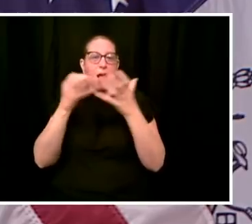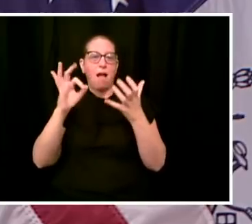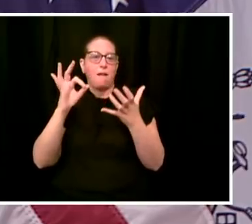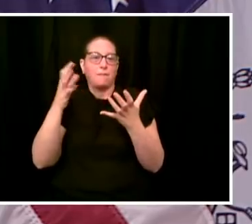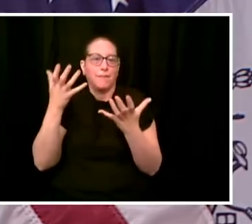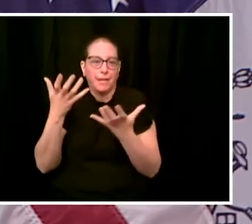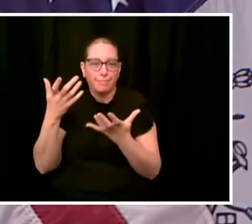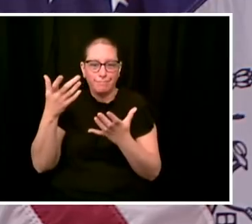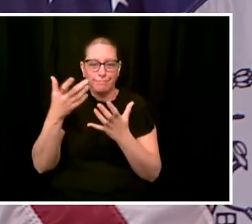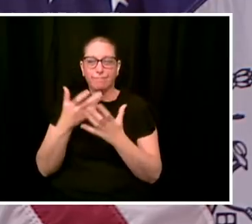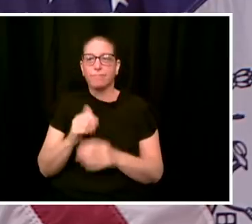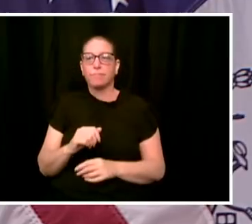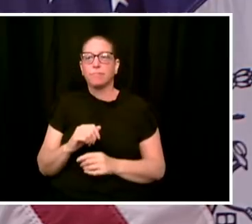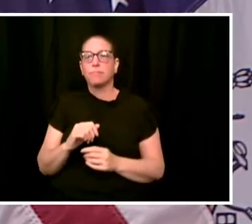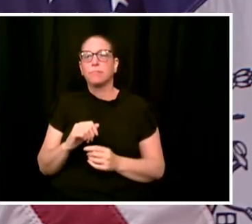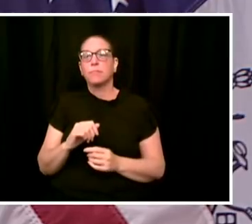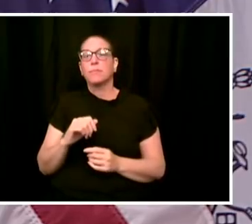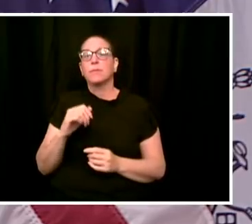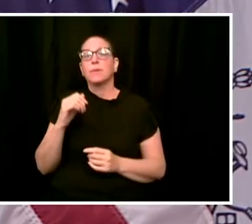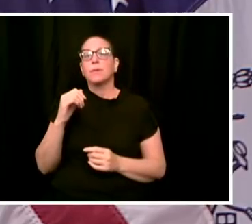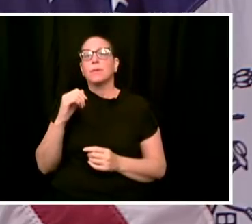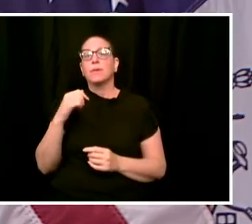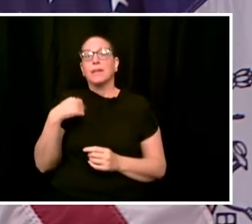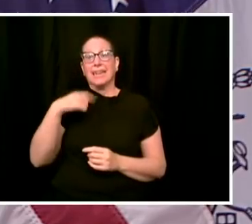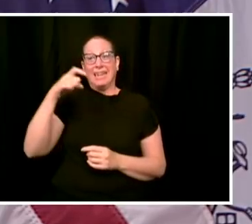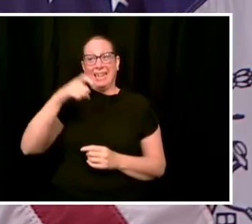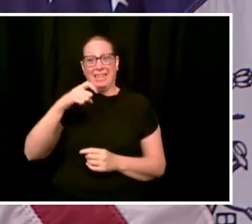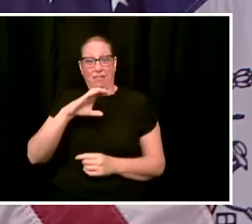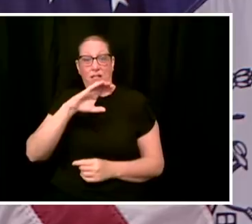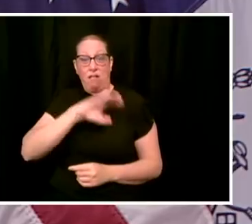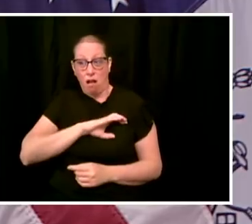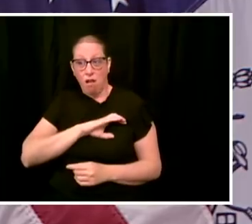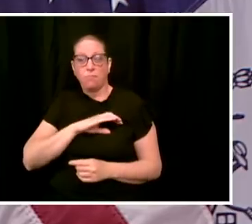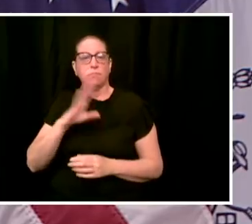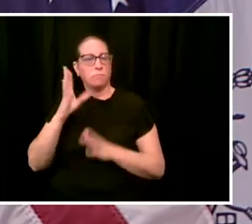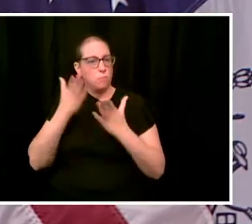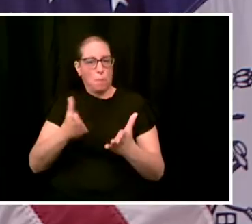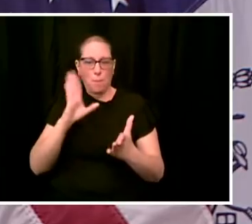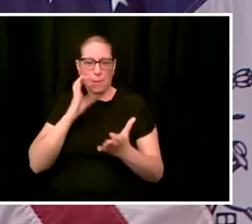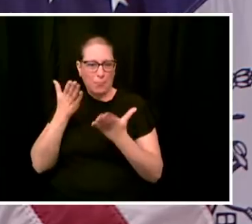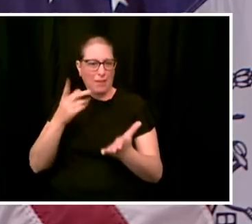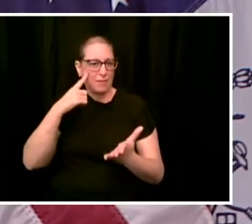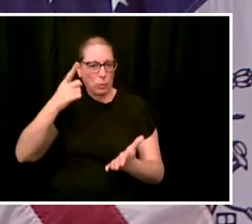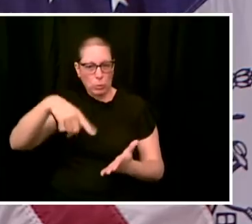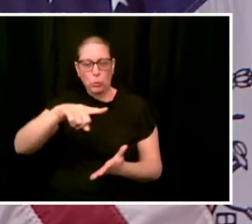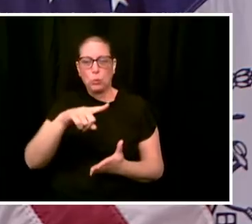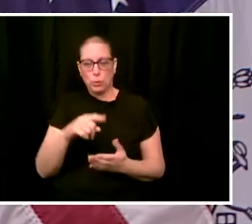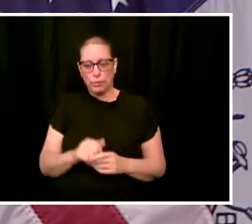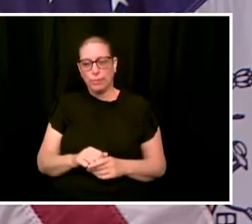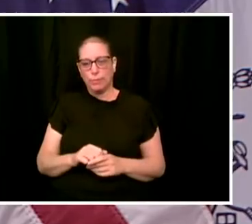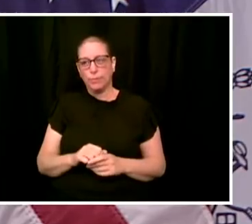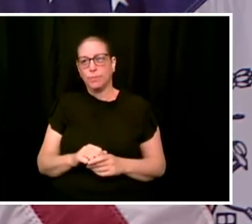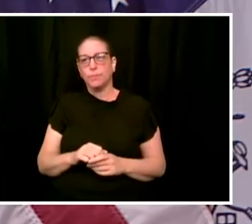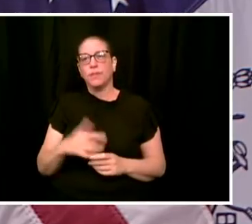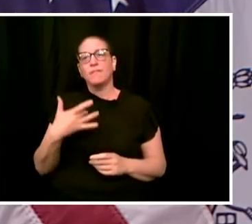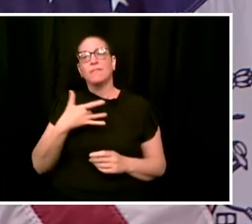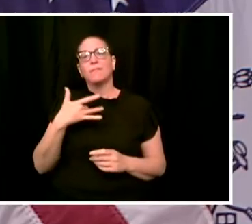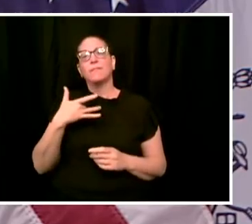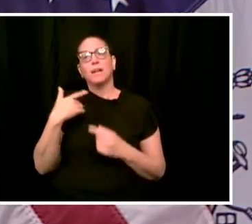MINIMAL RIGHT NOW HOW THEY ARE PAR DISSIPATING IN